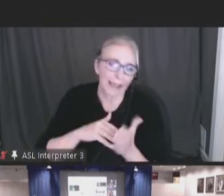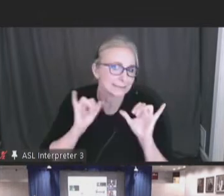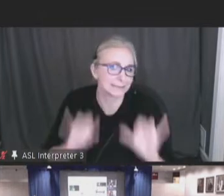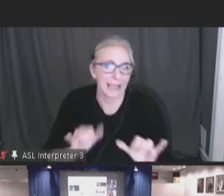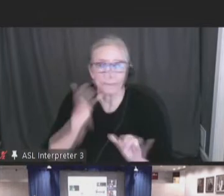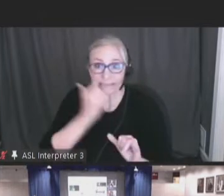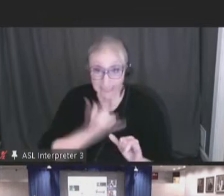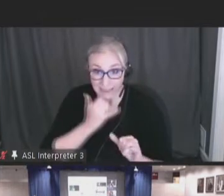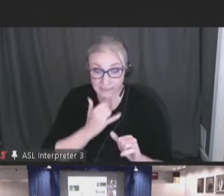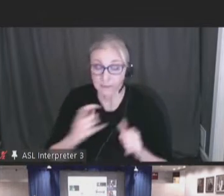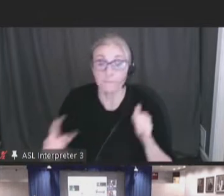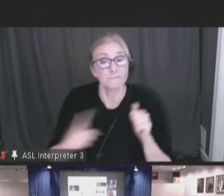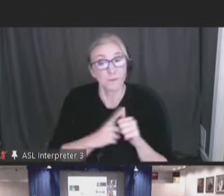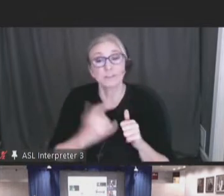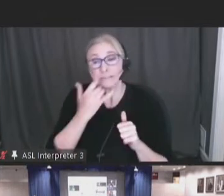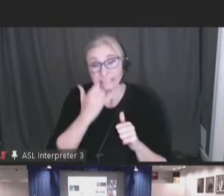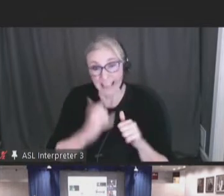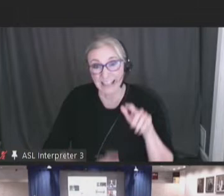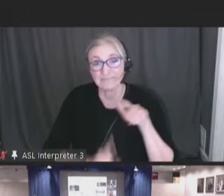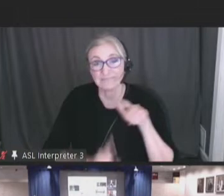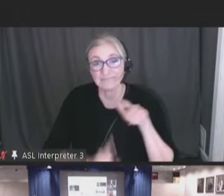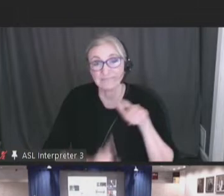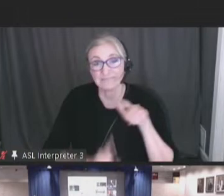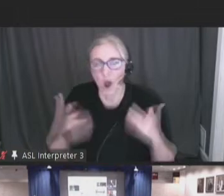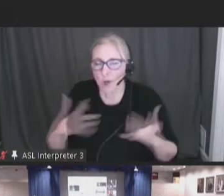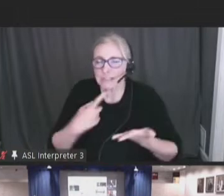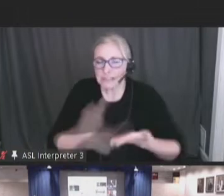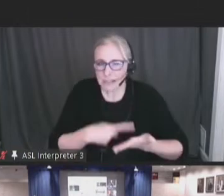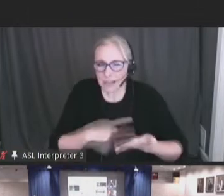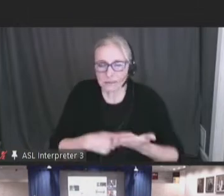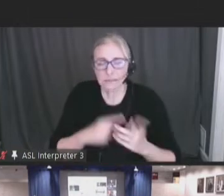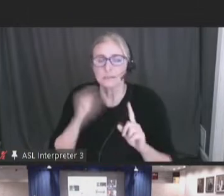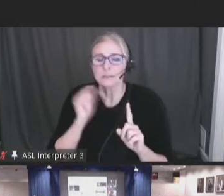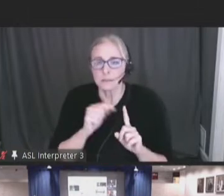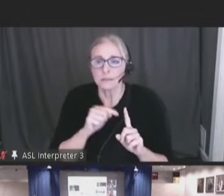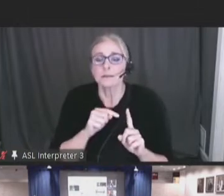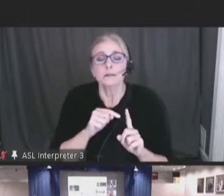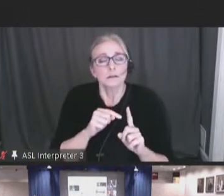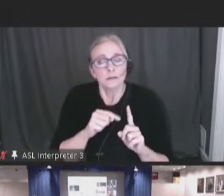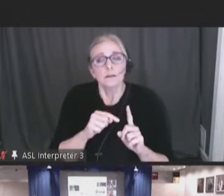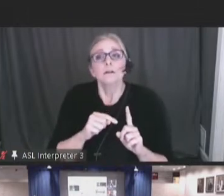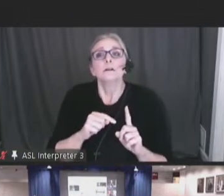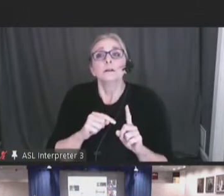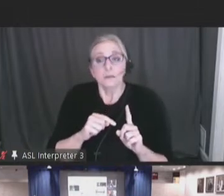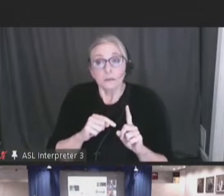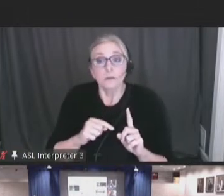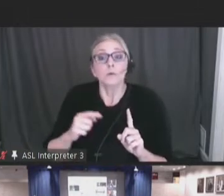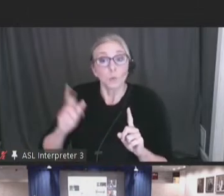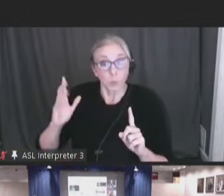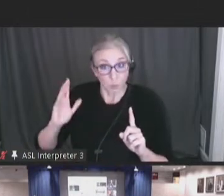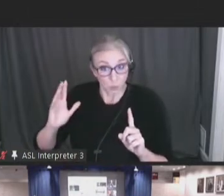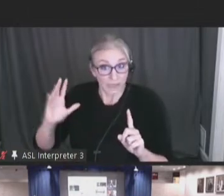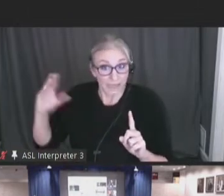first mistake I have referred to already, which is, we had funding dispersed through